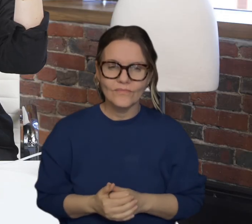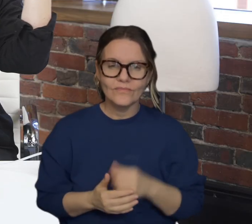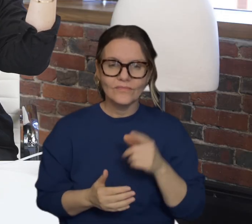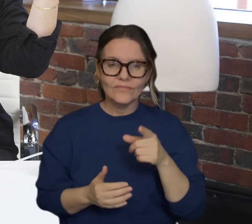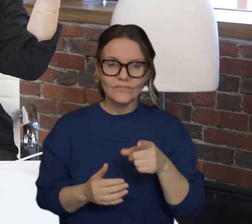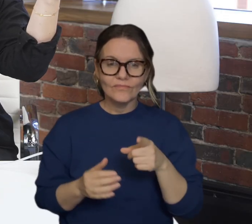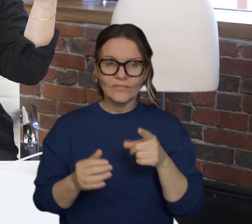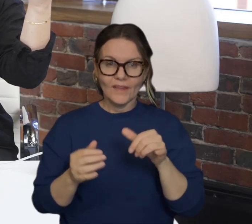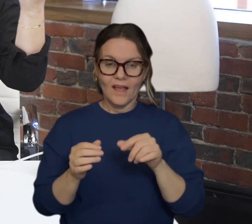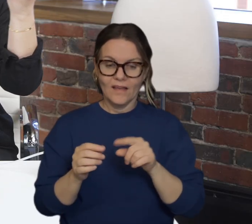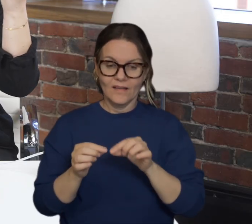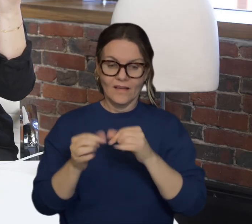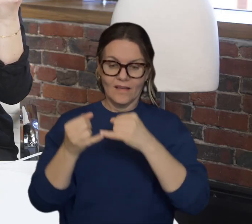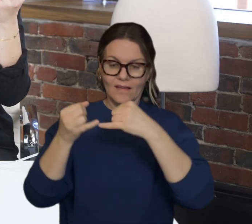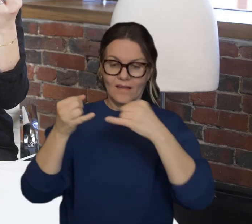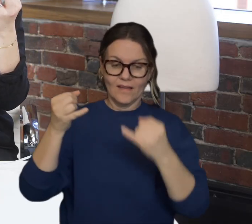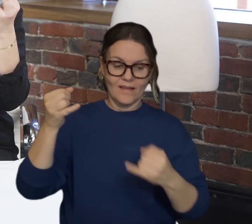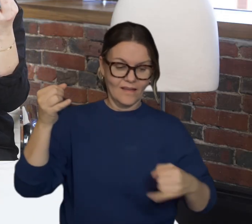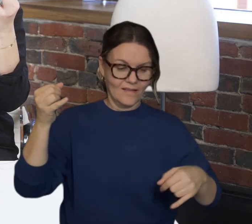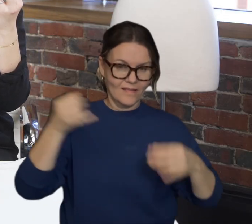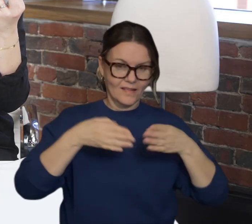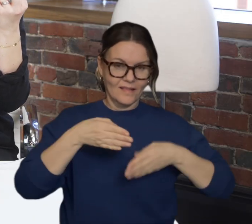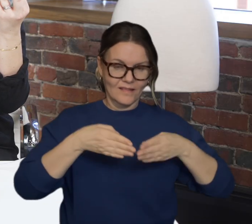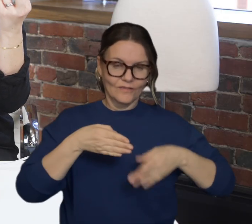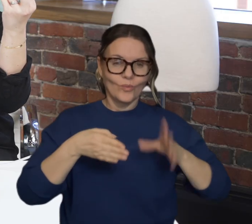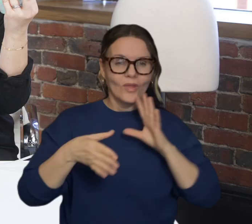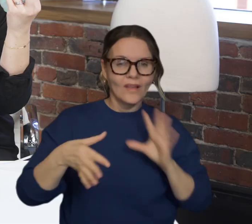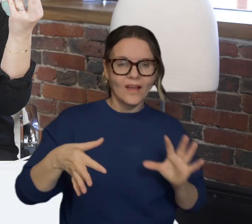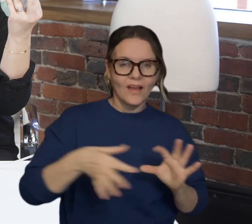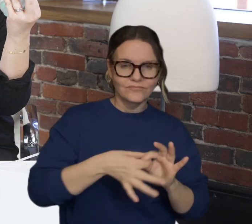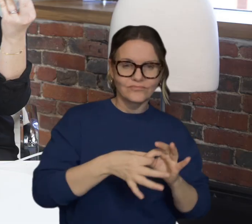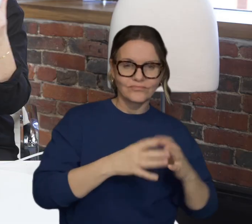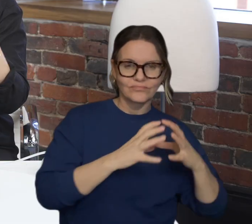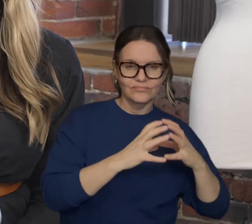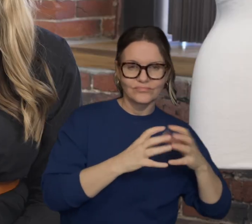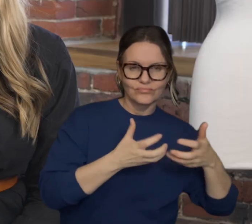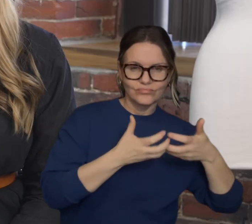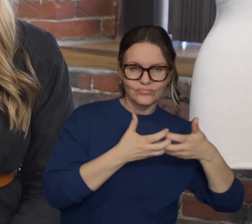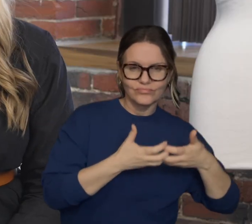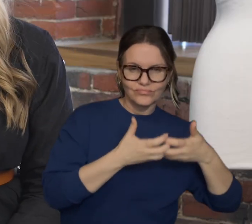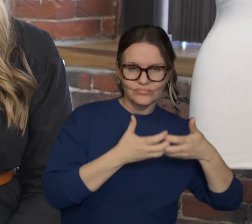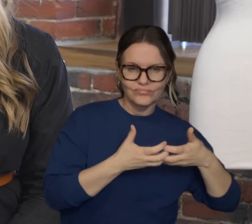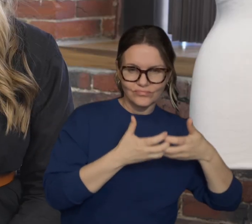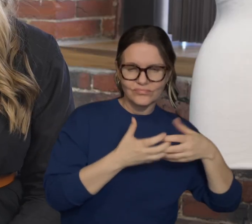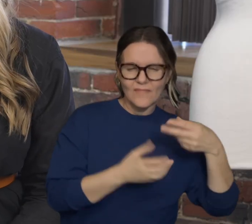your long tubing piece is going to attach onto the pump Hub itself the pump Hub also comes with